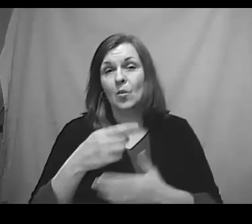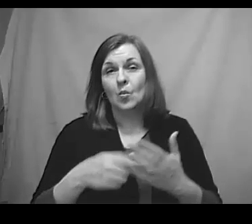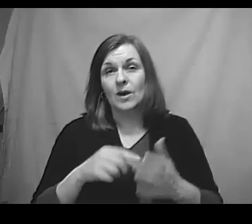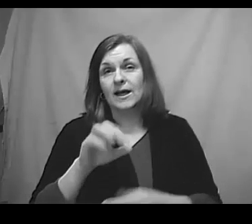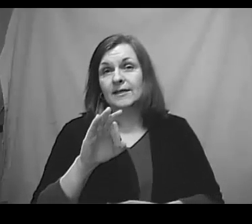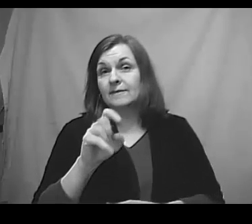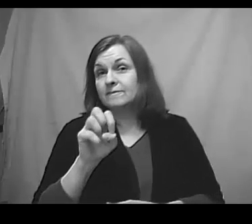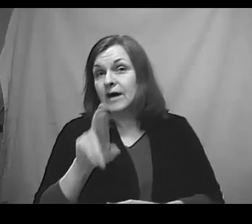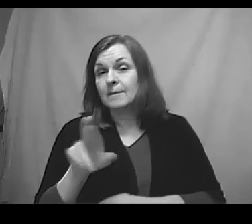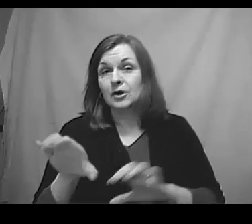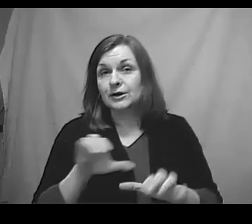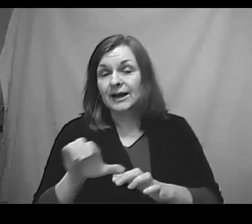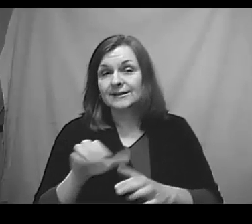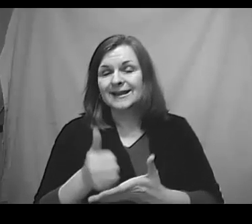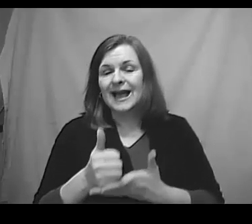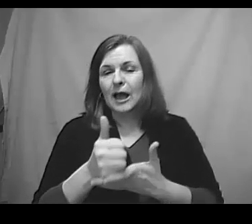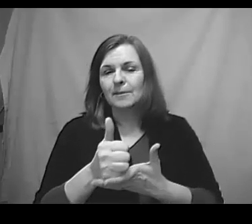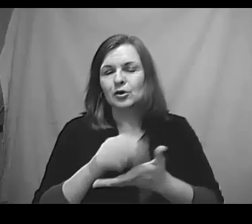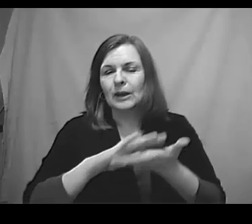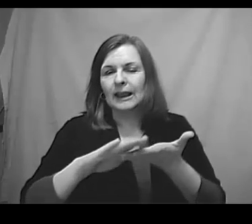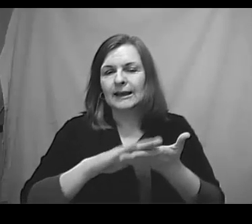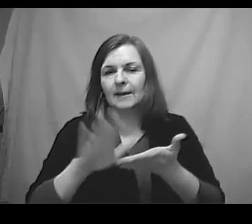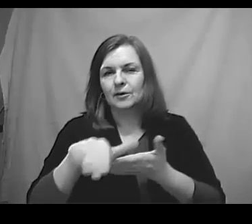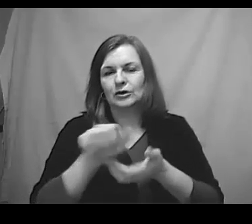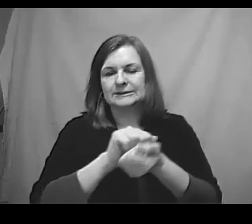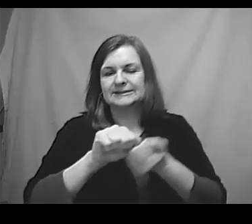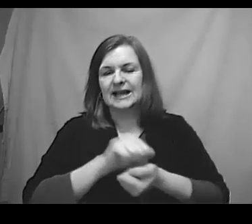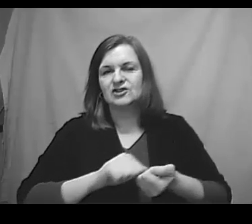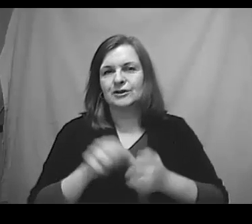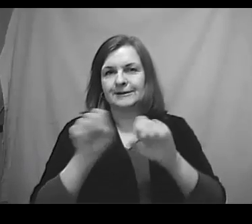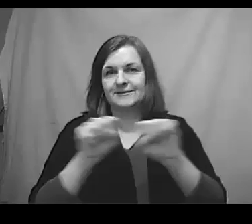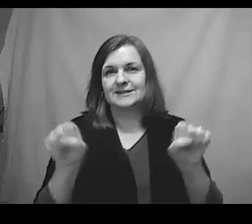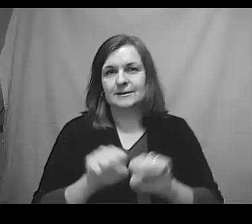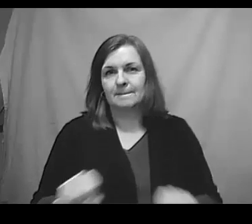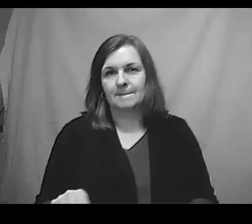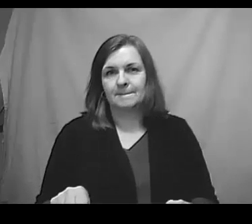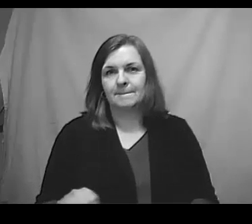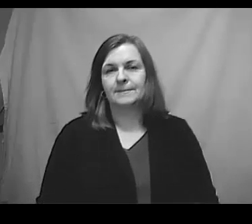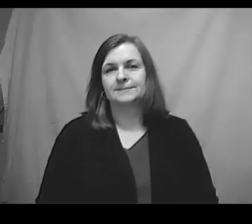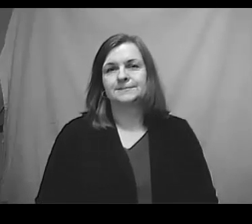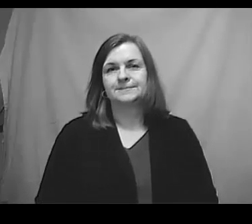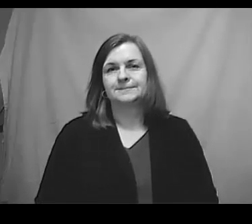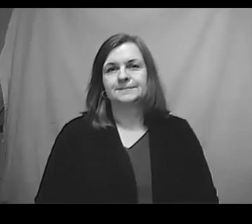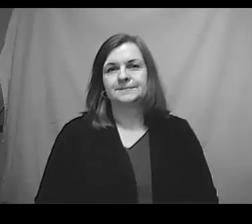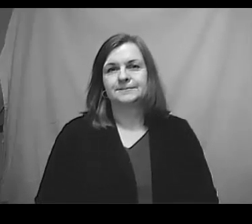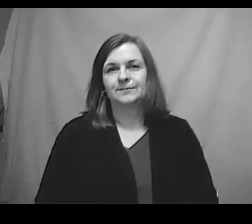in digestion to help you actually clean out your system